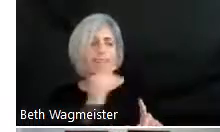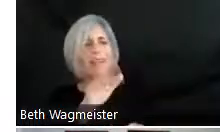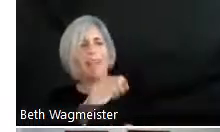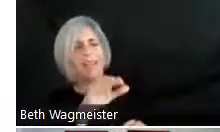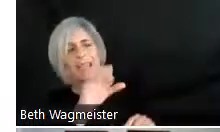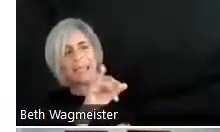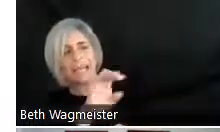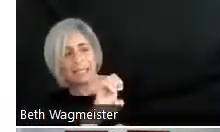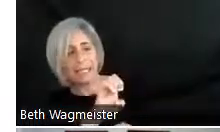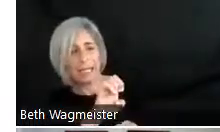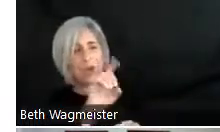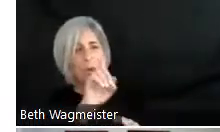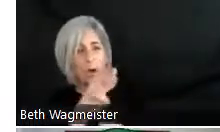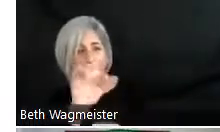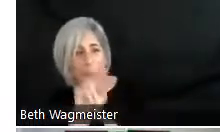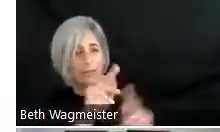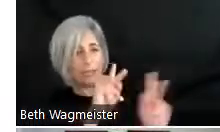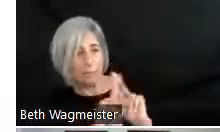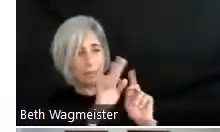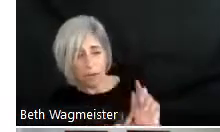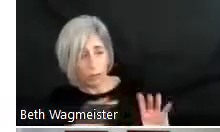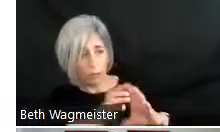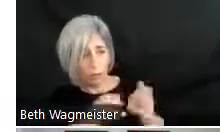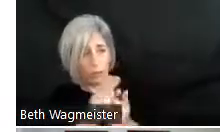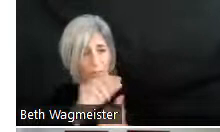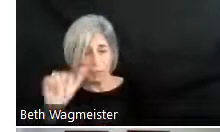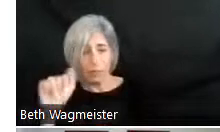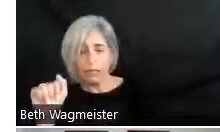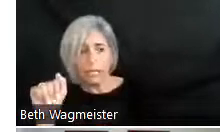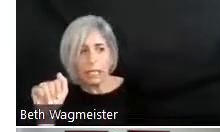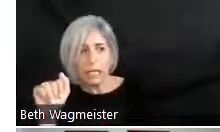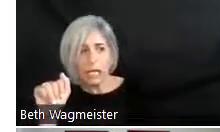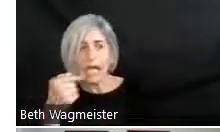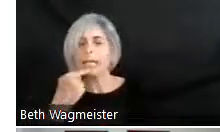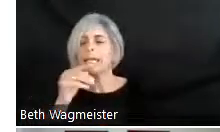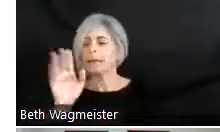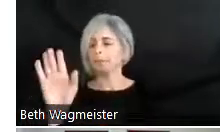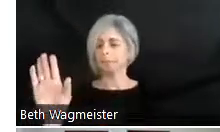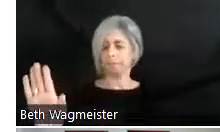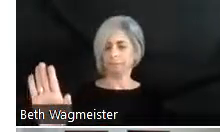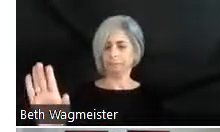the 1 billion people worldwide who have a disability and I could say the carousel that